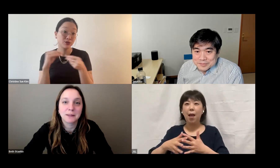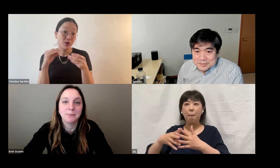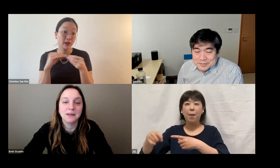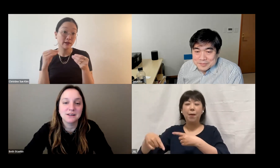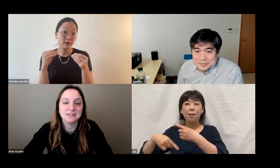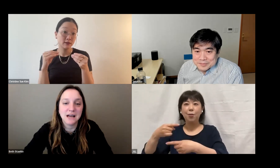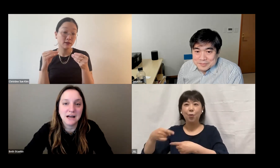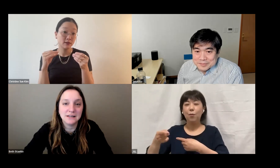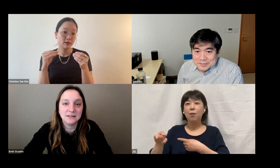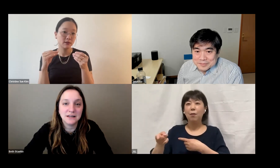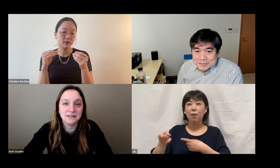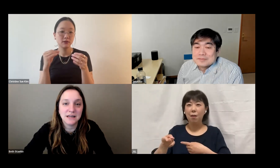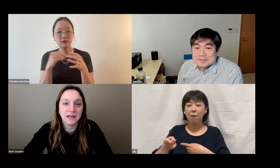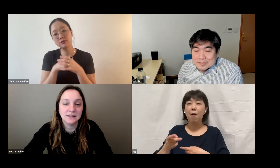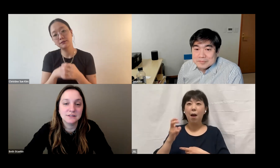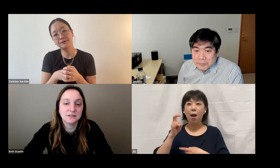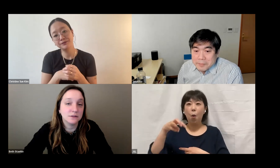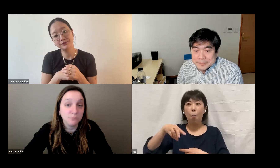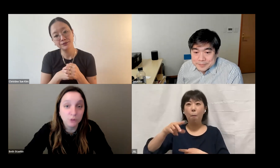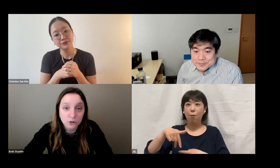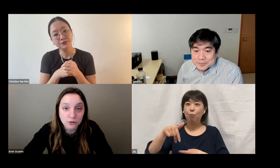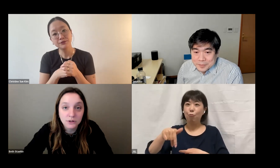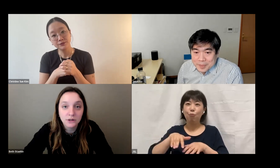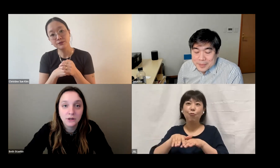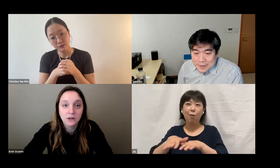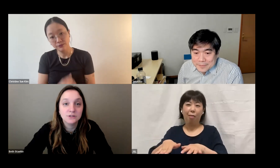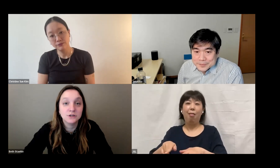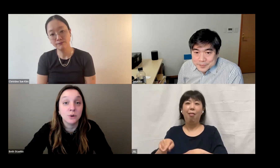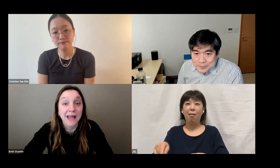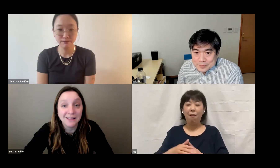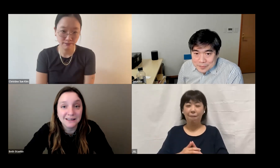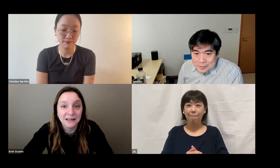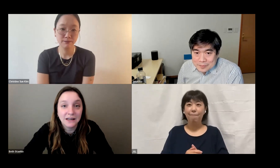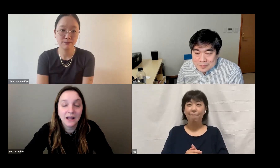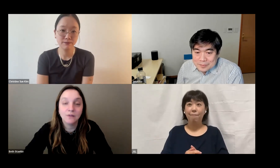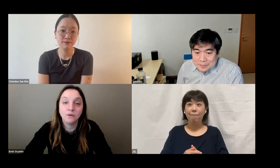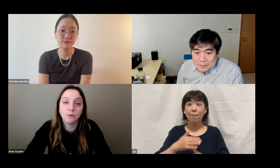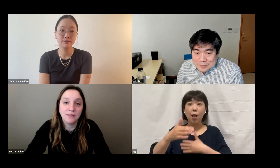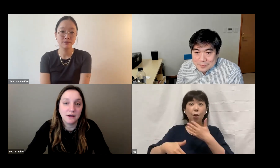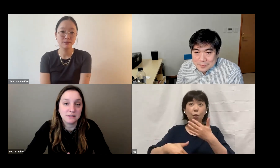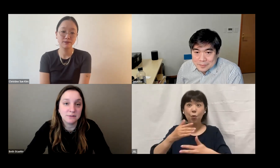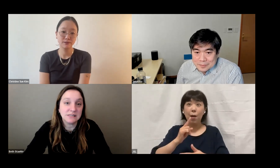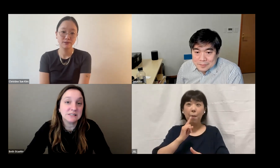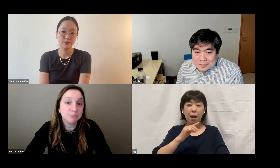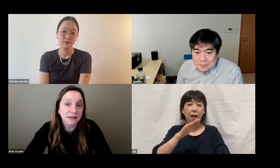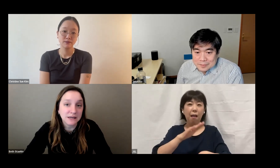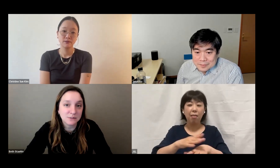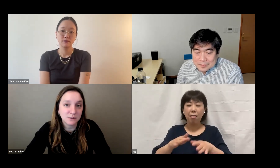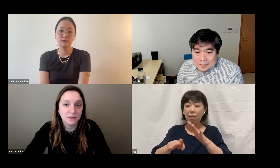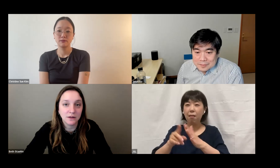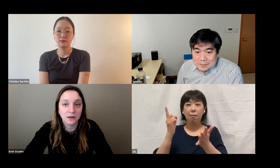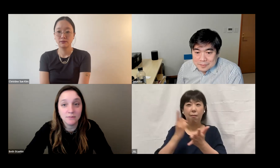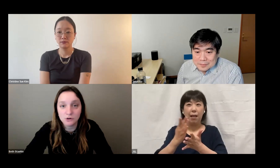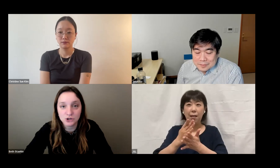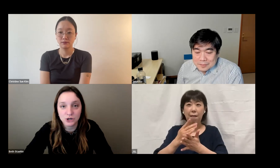because that indicates the mood tonality in the way that somebody speaks with emotion.